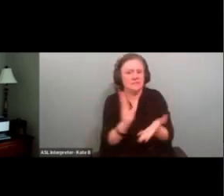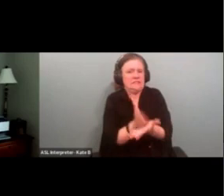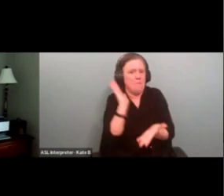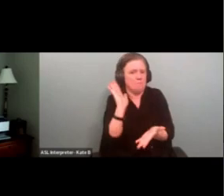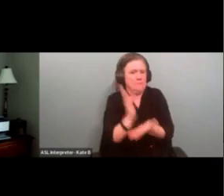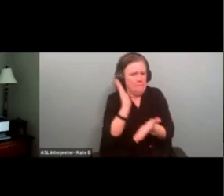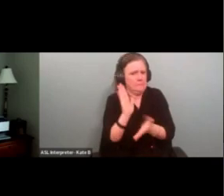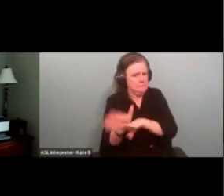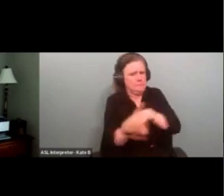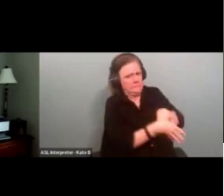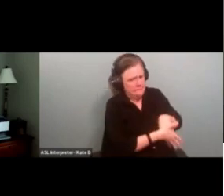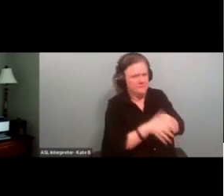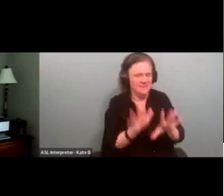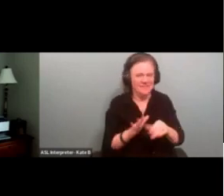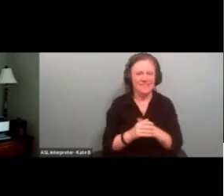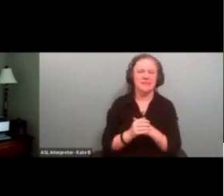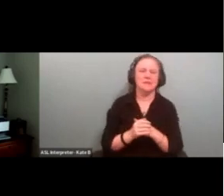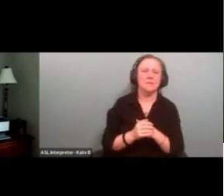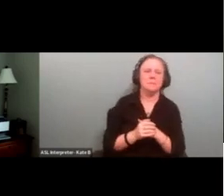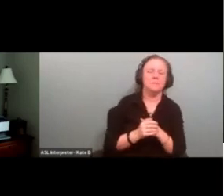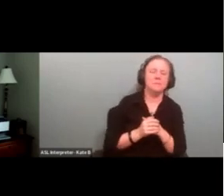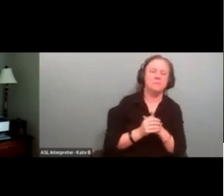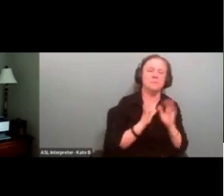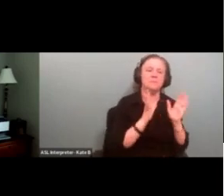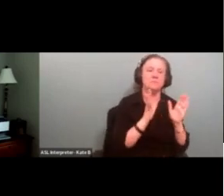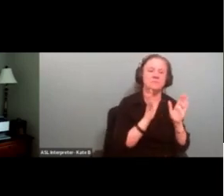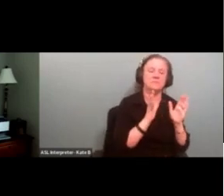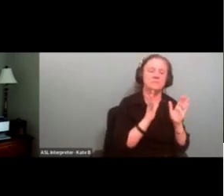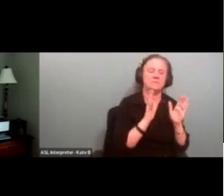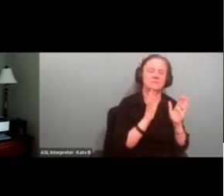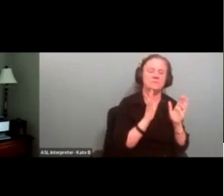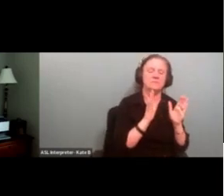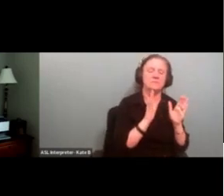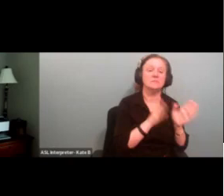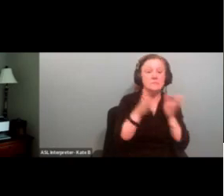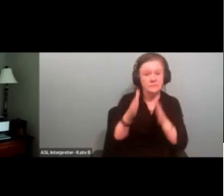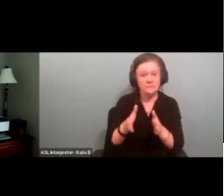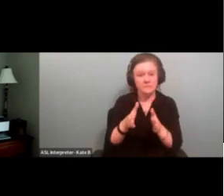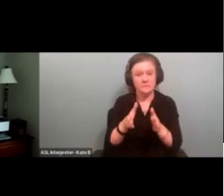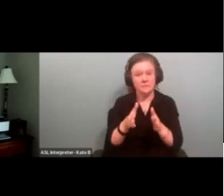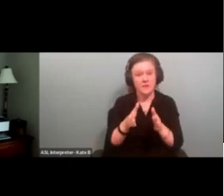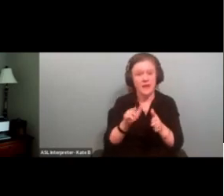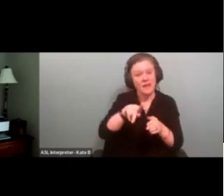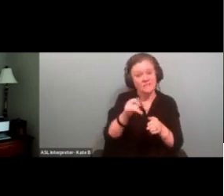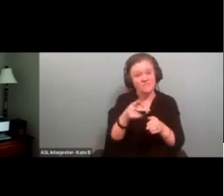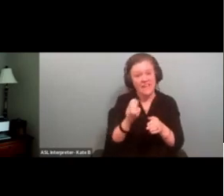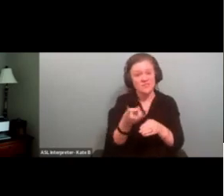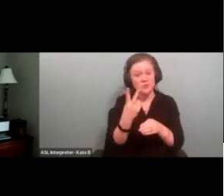that subject. That in phase two is the plan creation and family